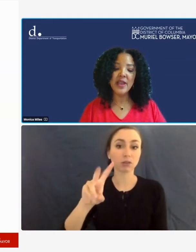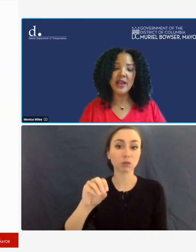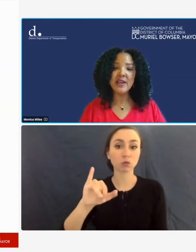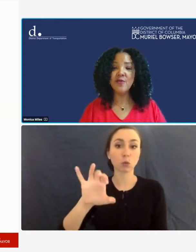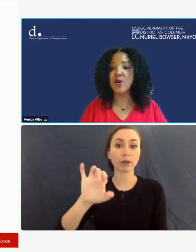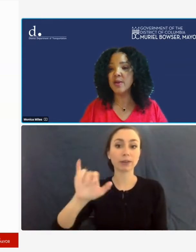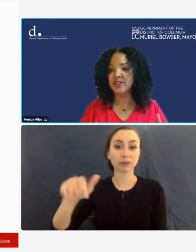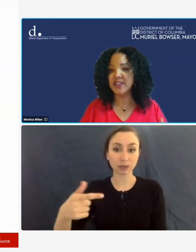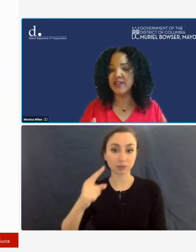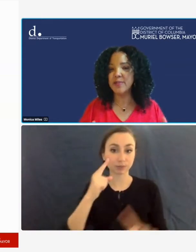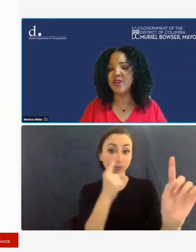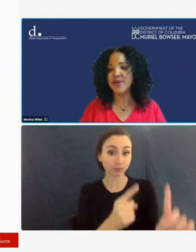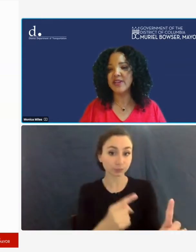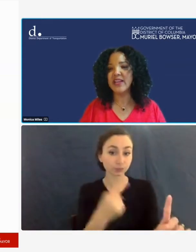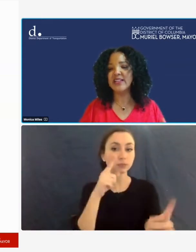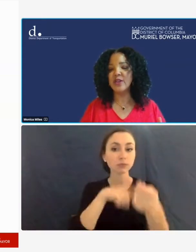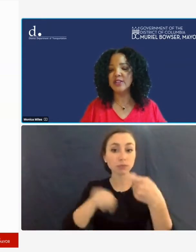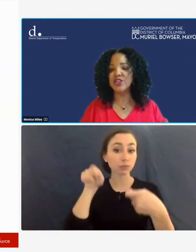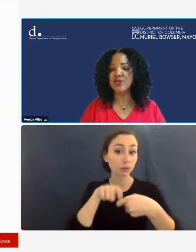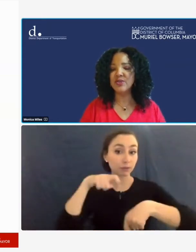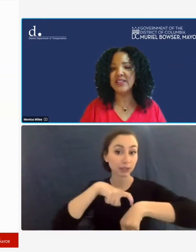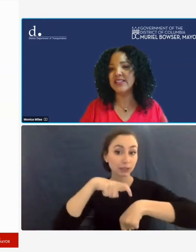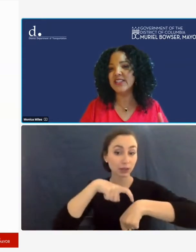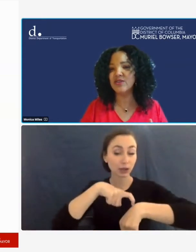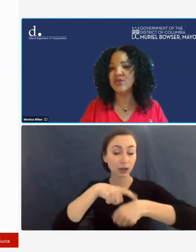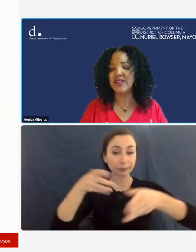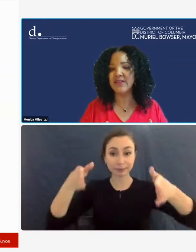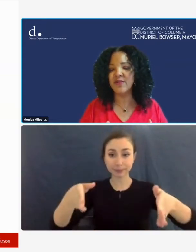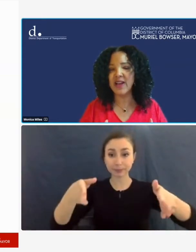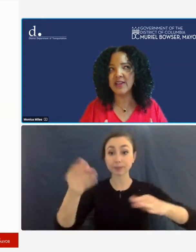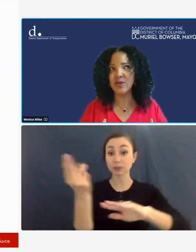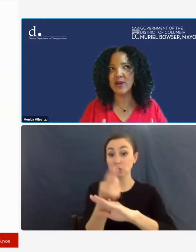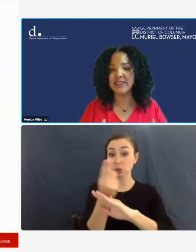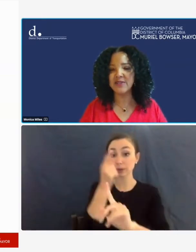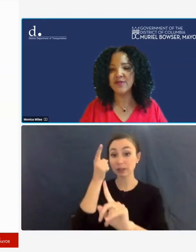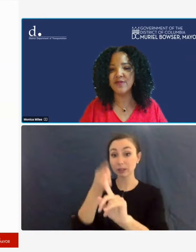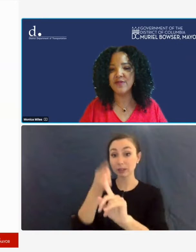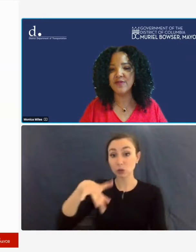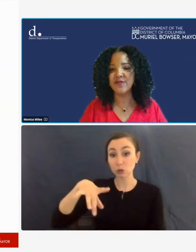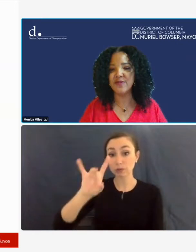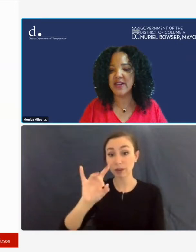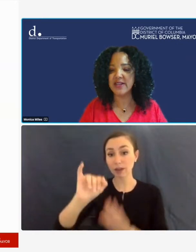for a particular period and it's it's used until you can find or identify what final rate is and at